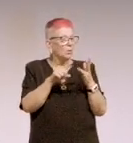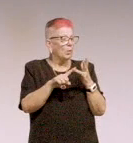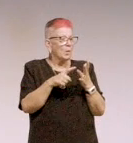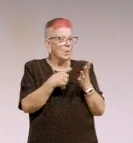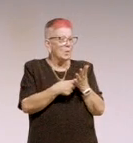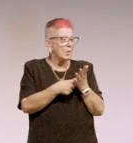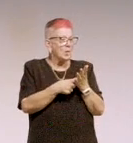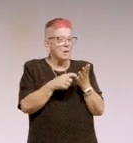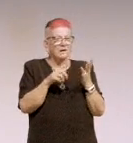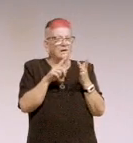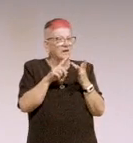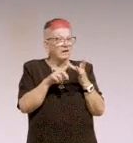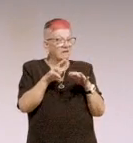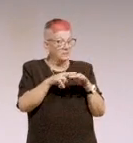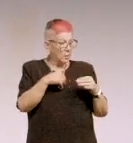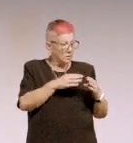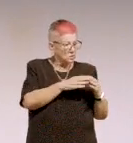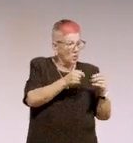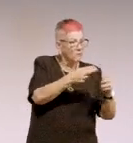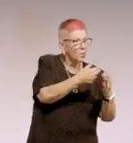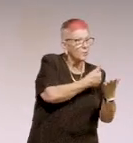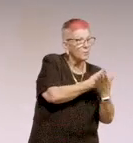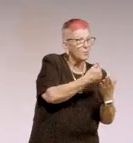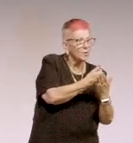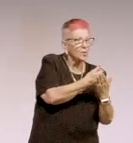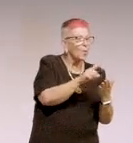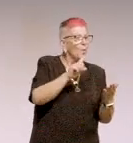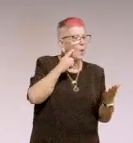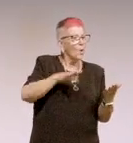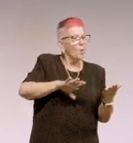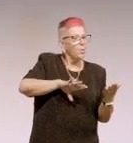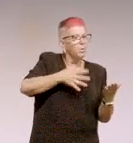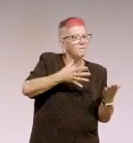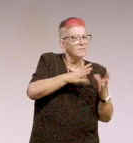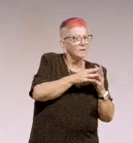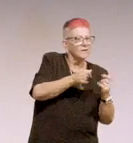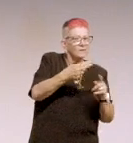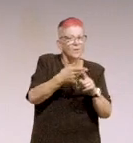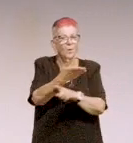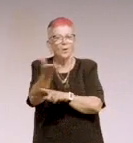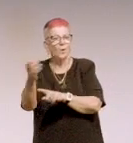If it is solved for permanent, it is also sold for temporary and situational.